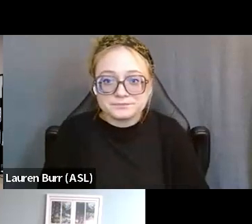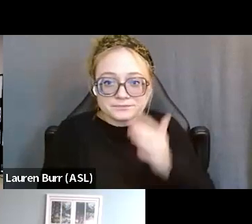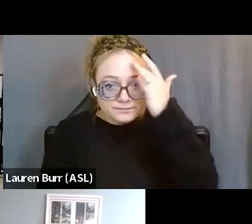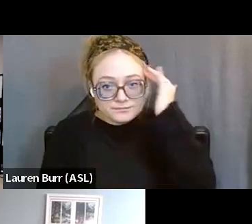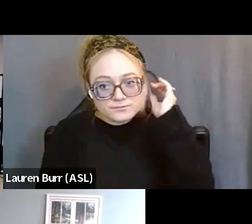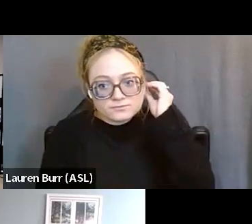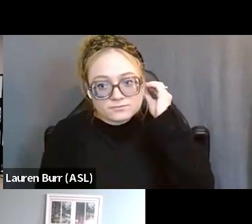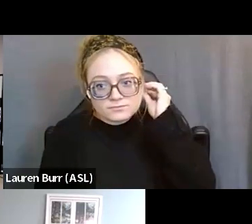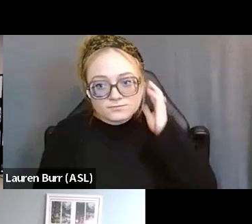Honestly, not really.